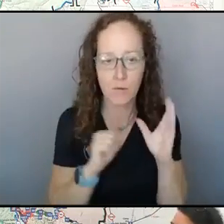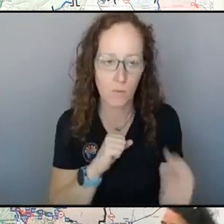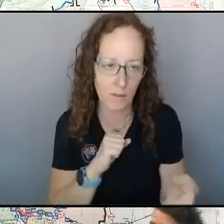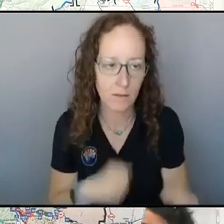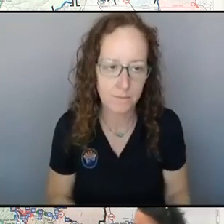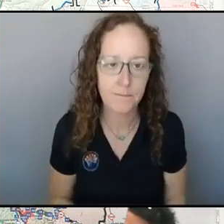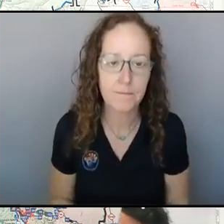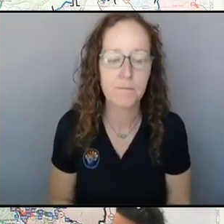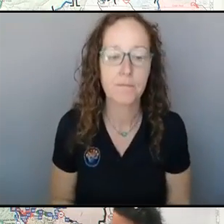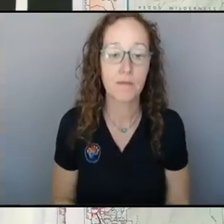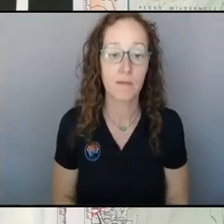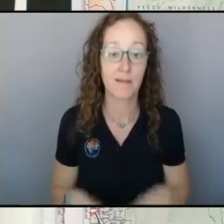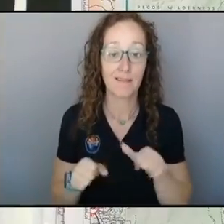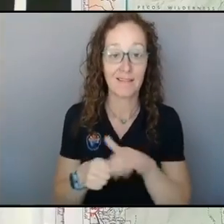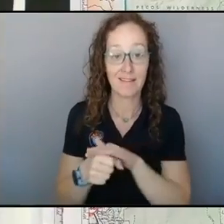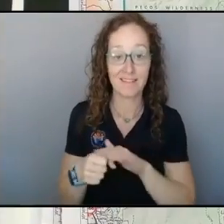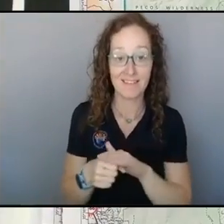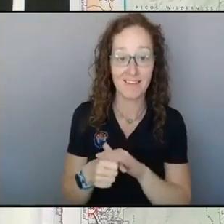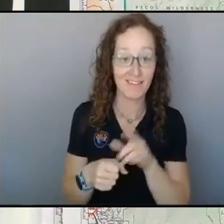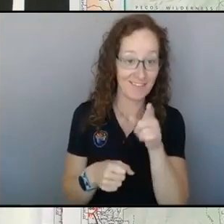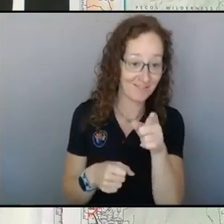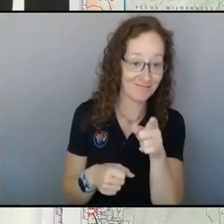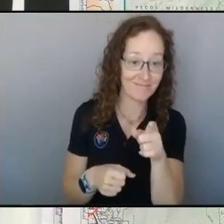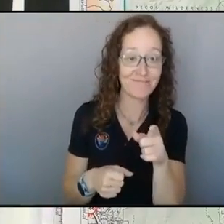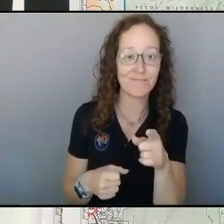the same playbook. Generally, most of the time especially in